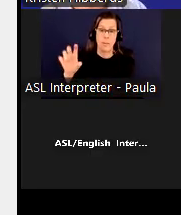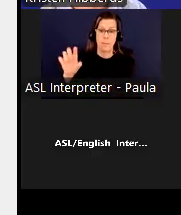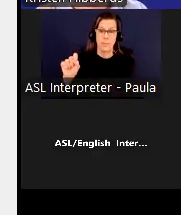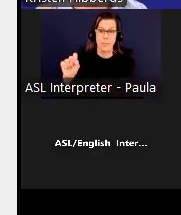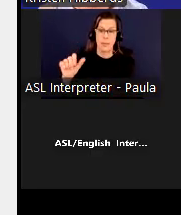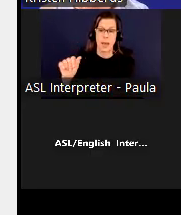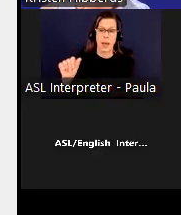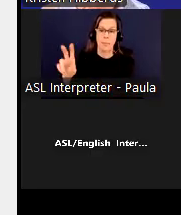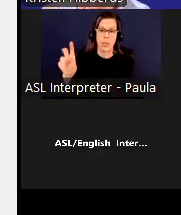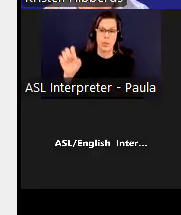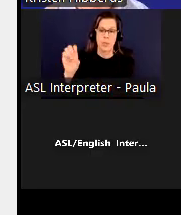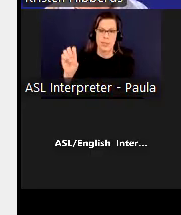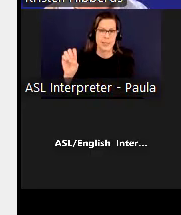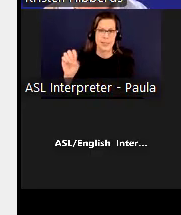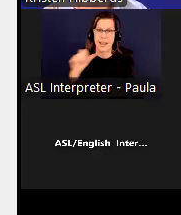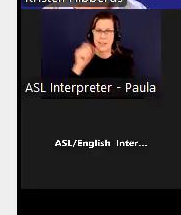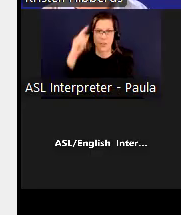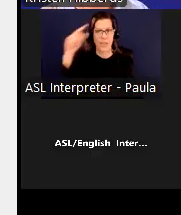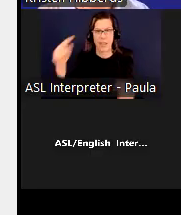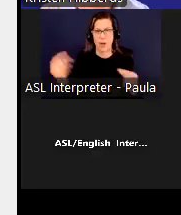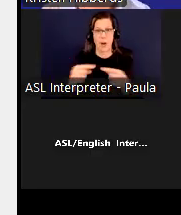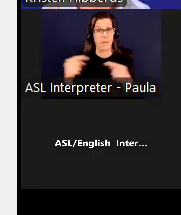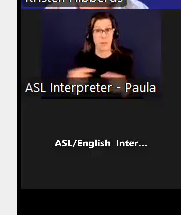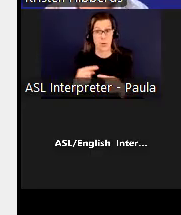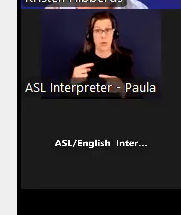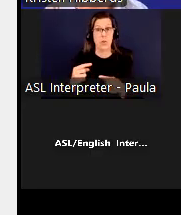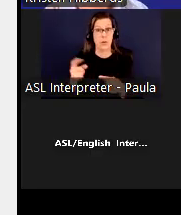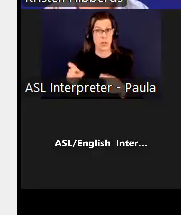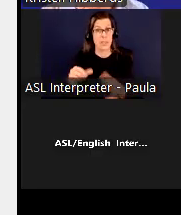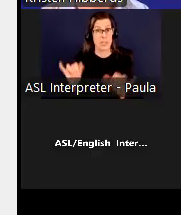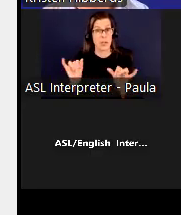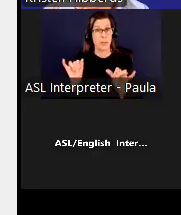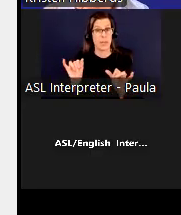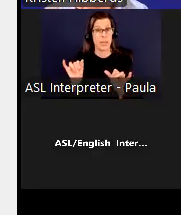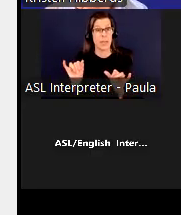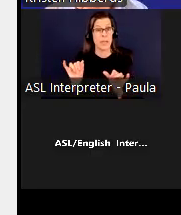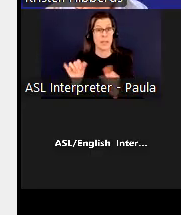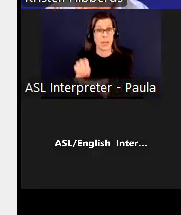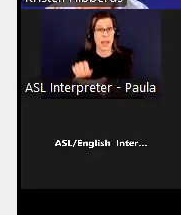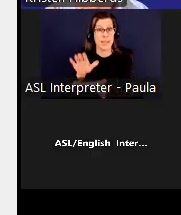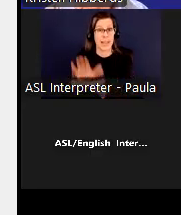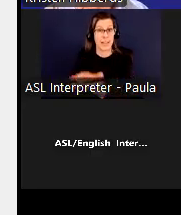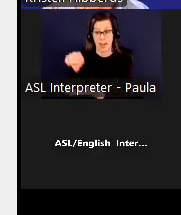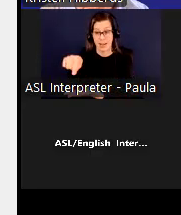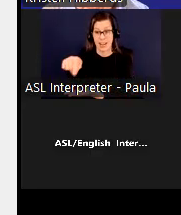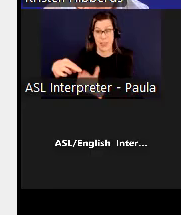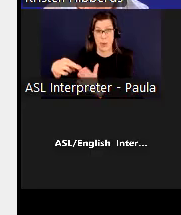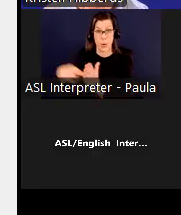I don't see the harm in making sure that it's still identified in the role even though it is in statute as well. It's an opinion that I'm sharing.